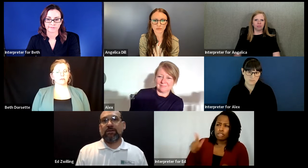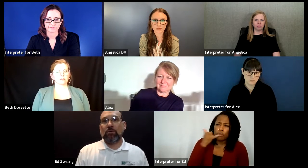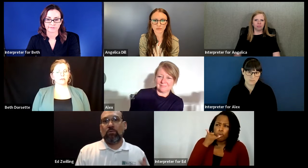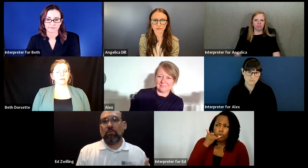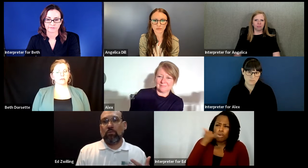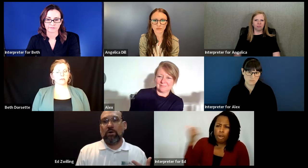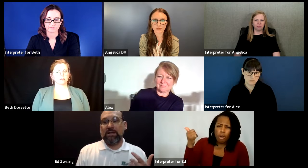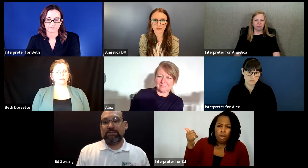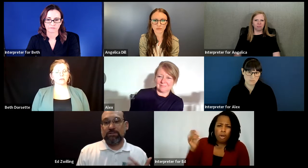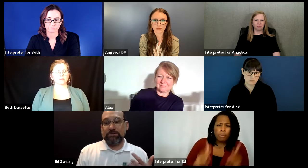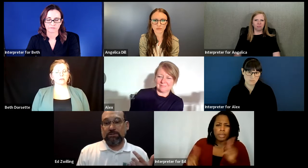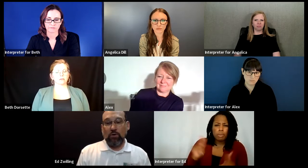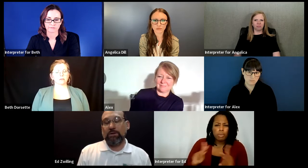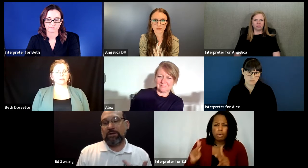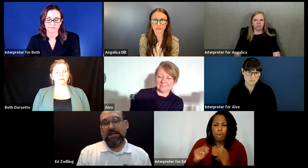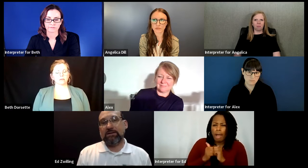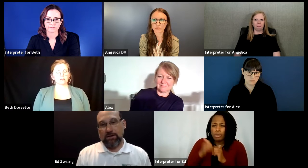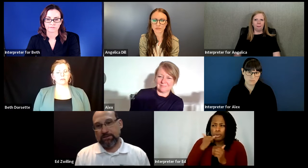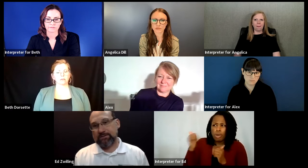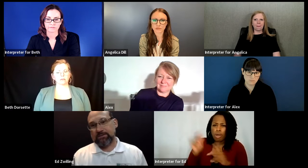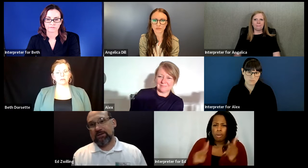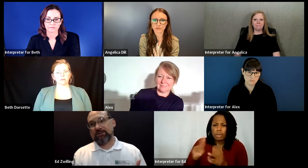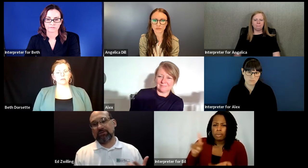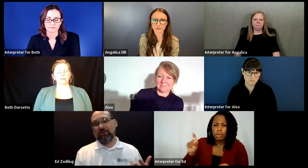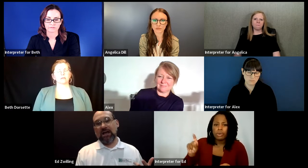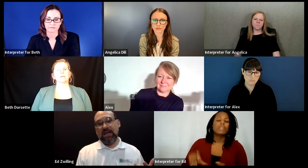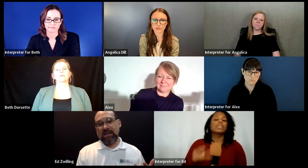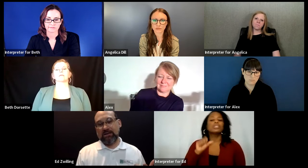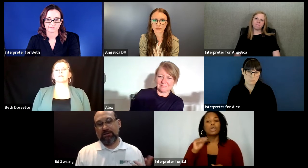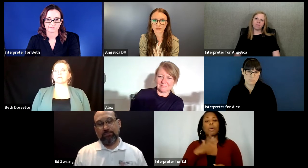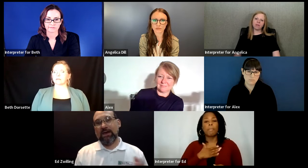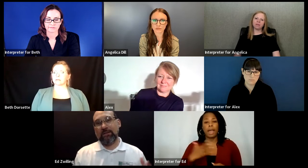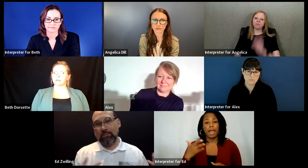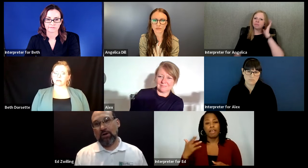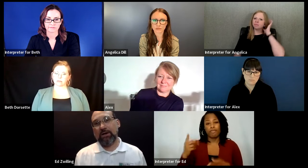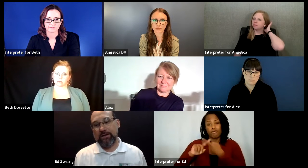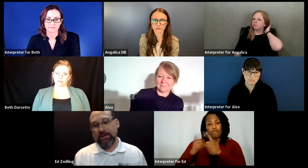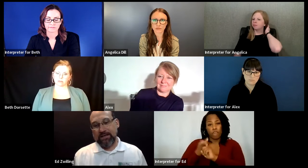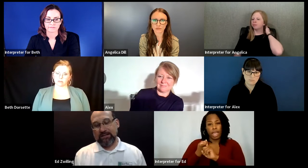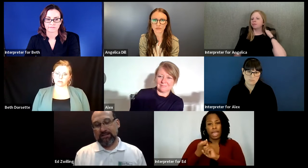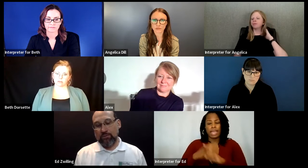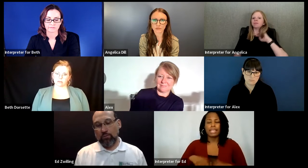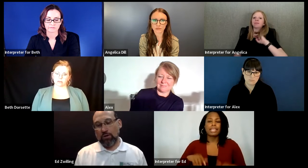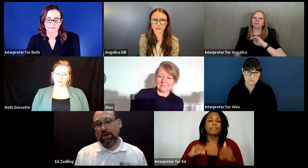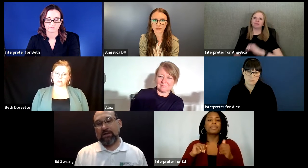And so what he told me that he does to try and nip that in the bud is he will go out